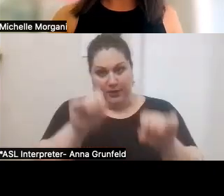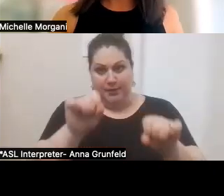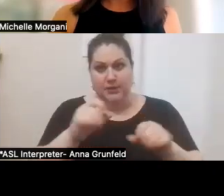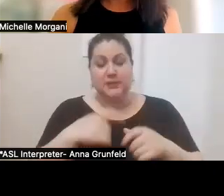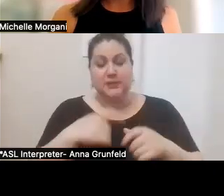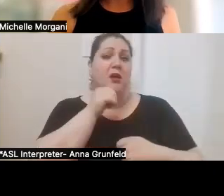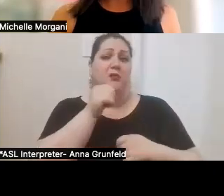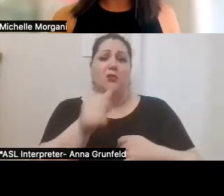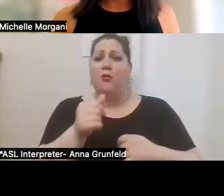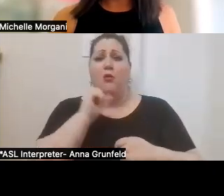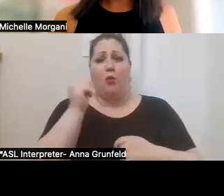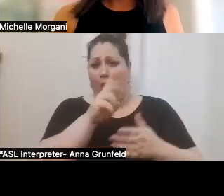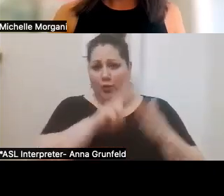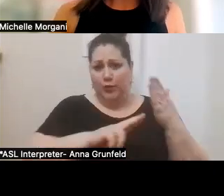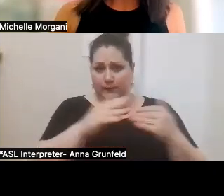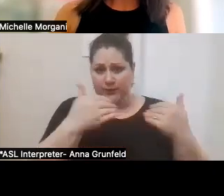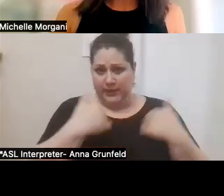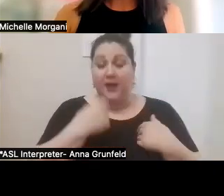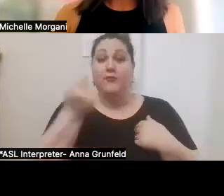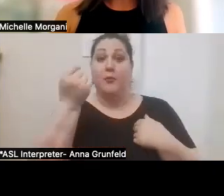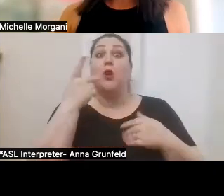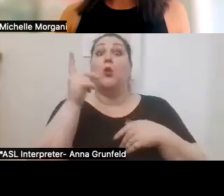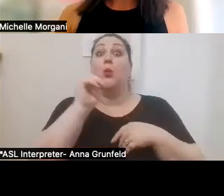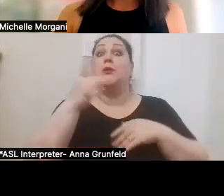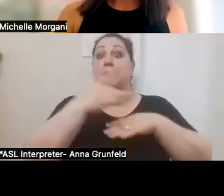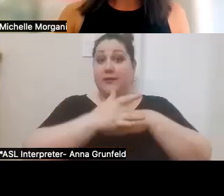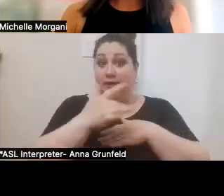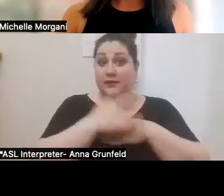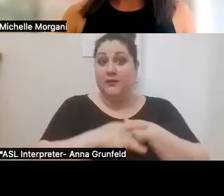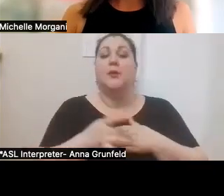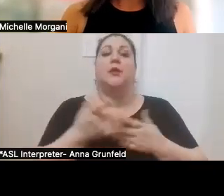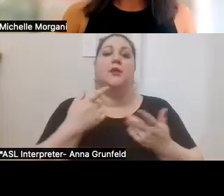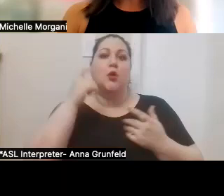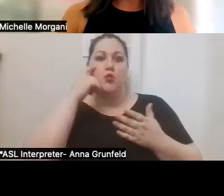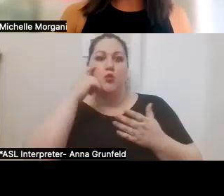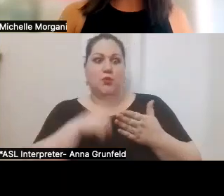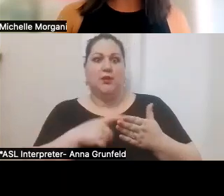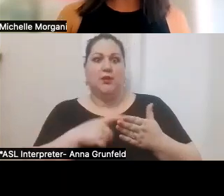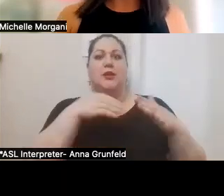where they are available, we have recognized as accessibility offices how very important they are